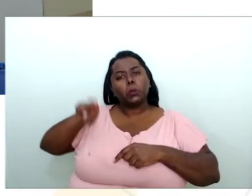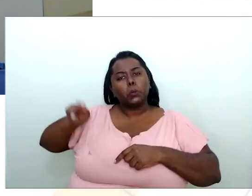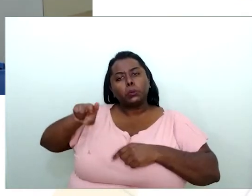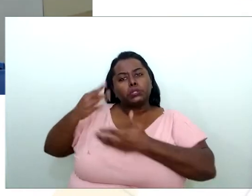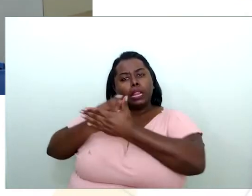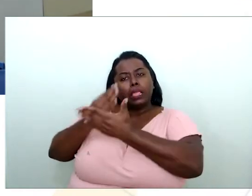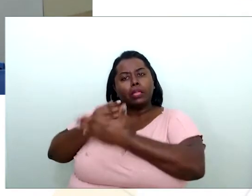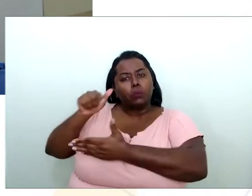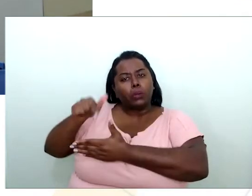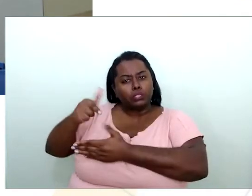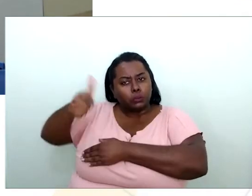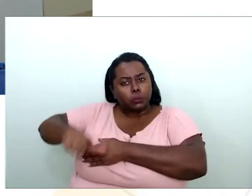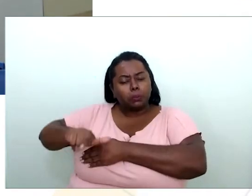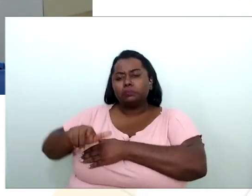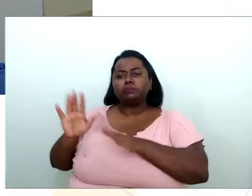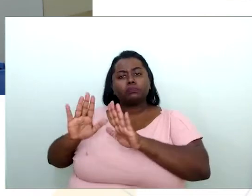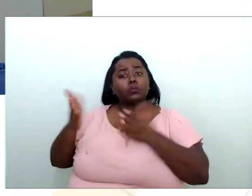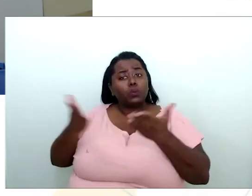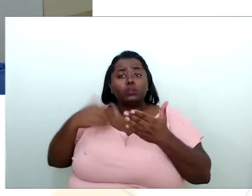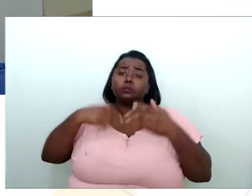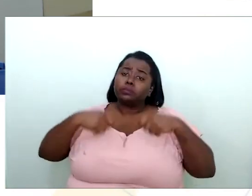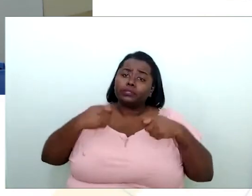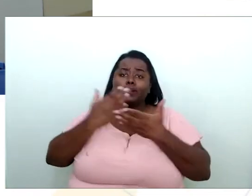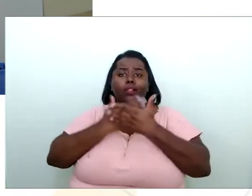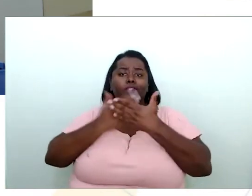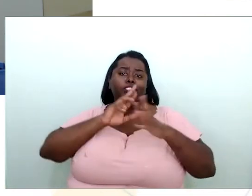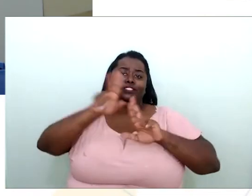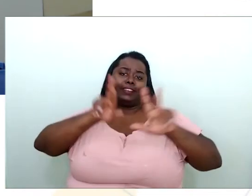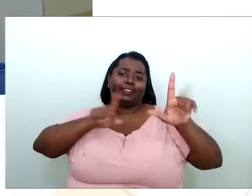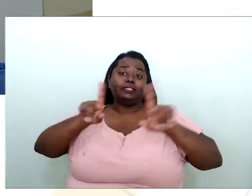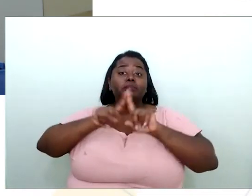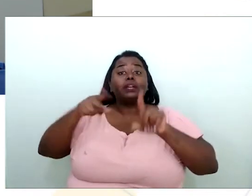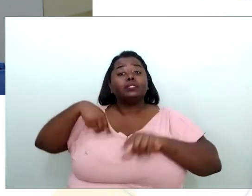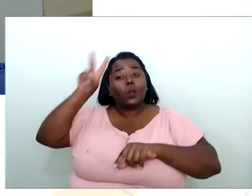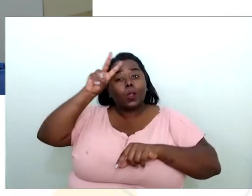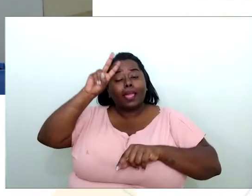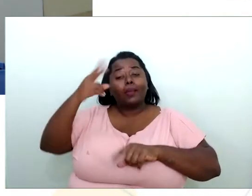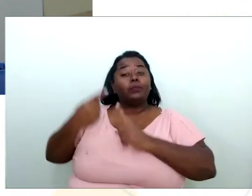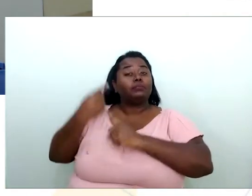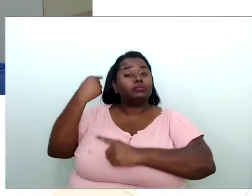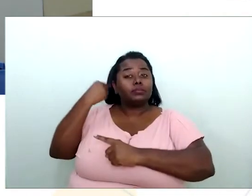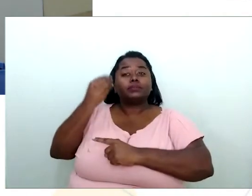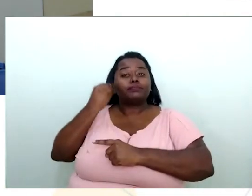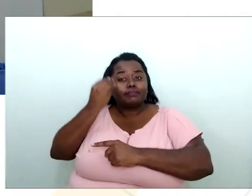experience that I was part of and then this is the big dichotomy focusing on